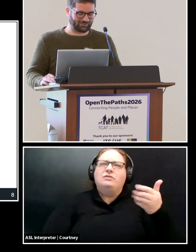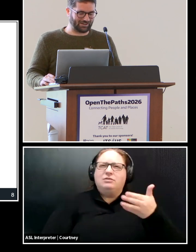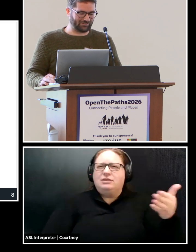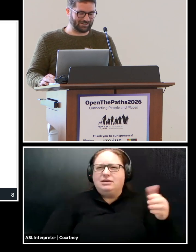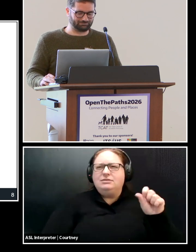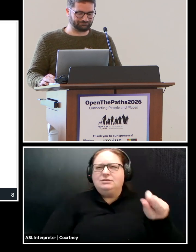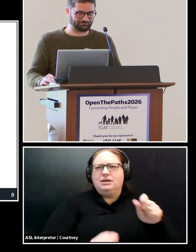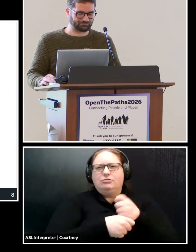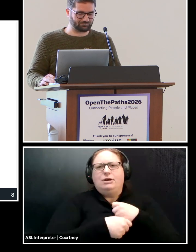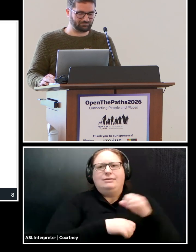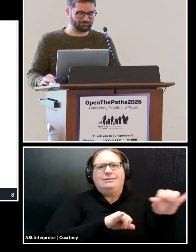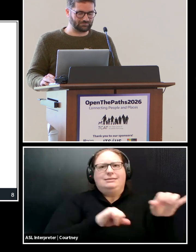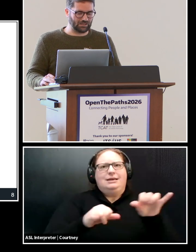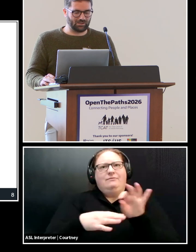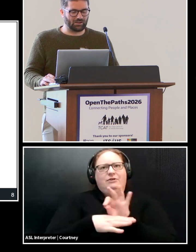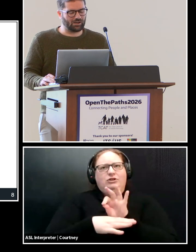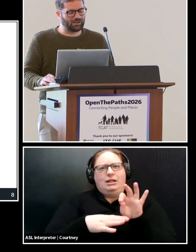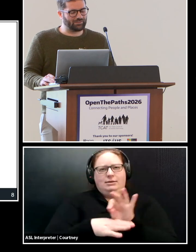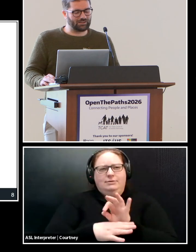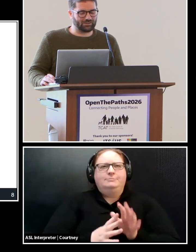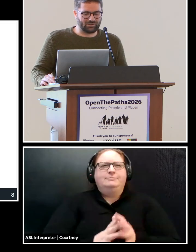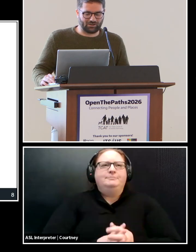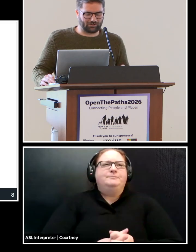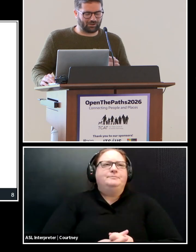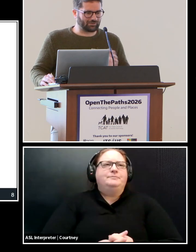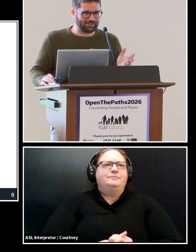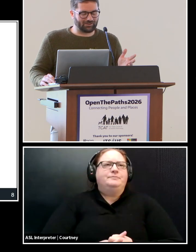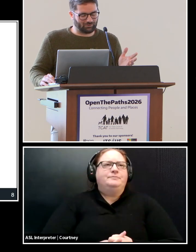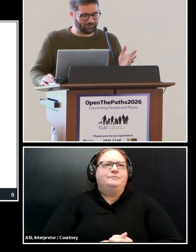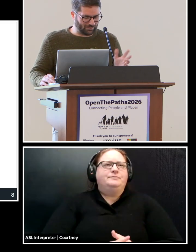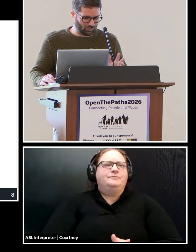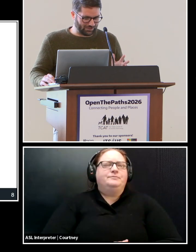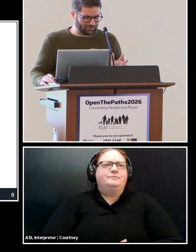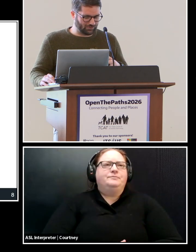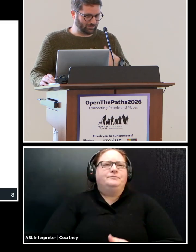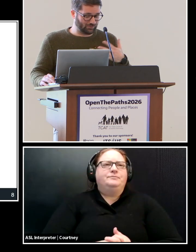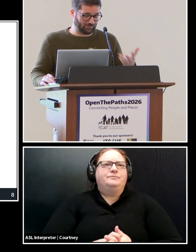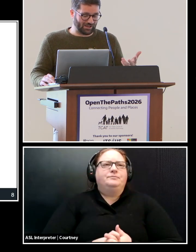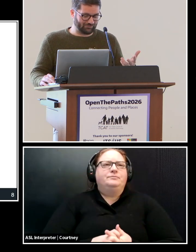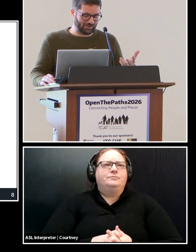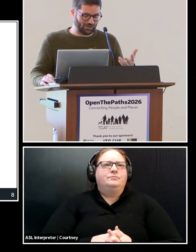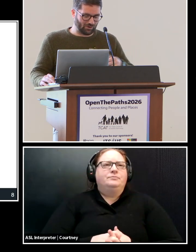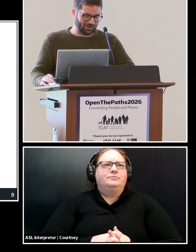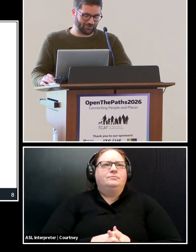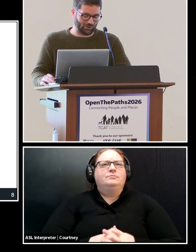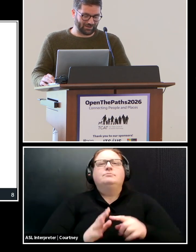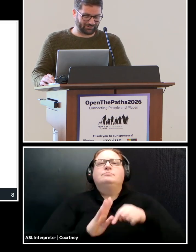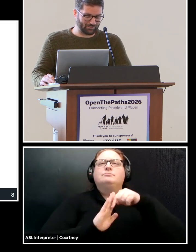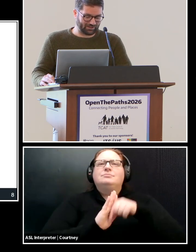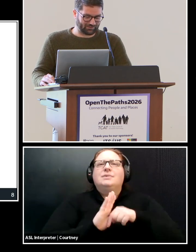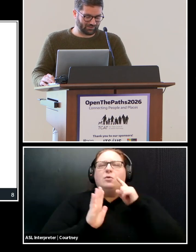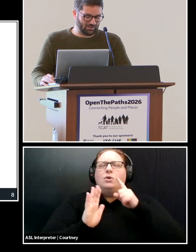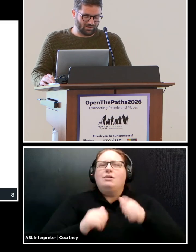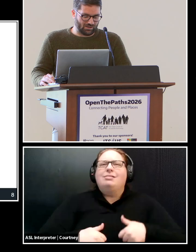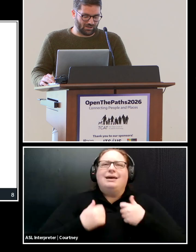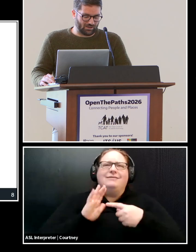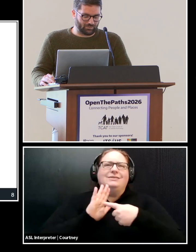functionality. Uh and then I'll I'll get a little bit more into and do a live demo of OS mix. Uh